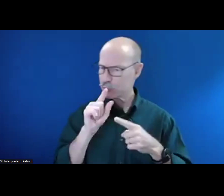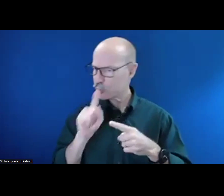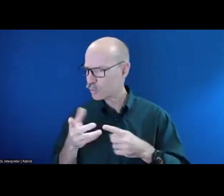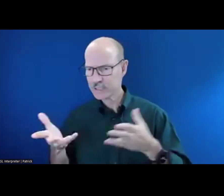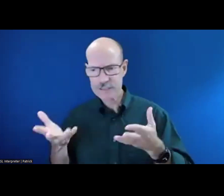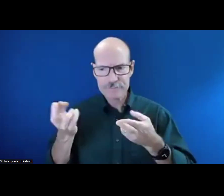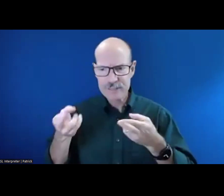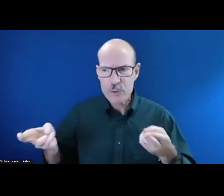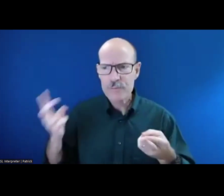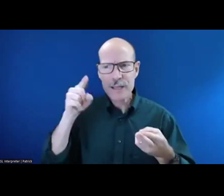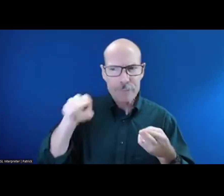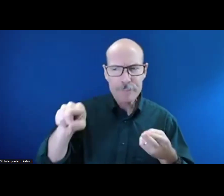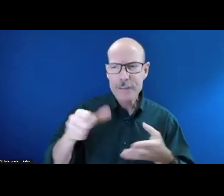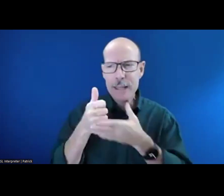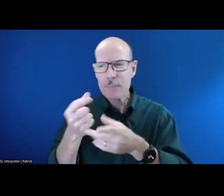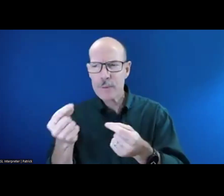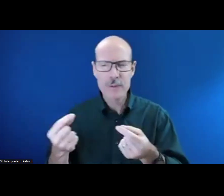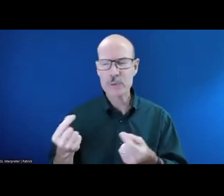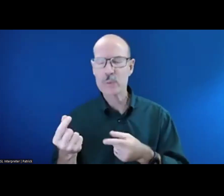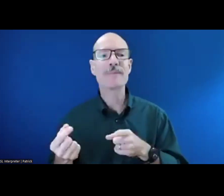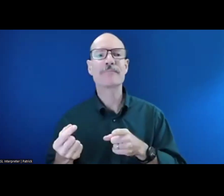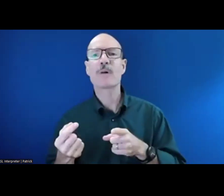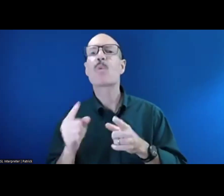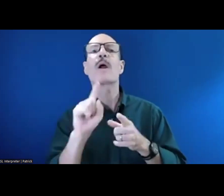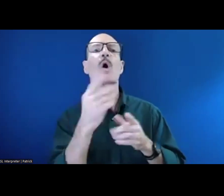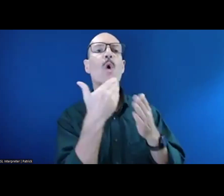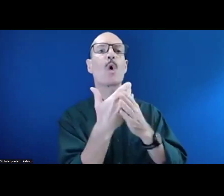That's a really great question, especially because this is your loved one.